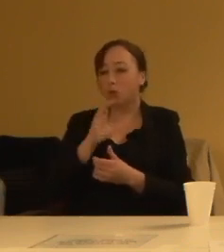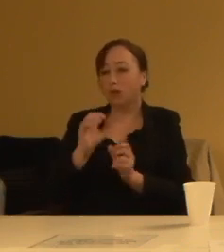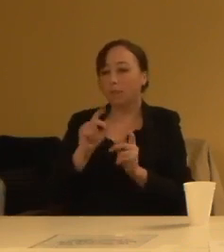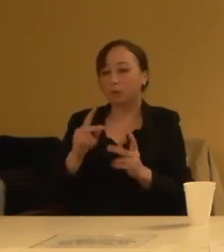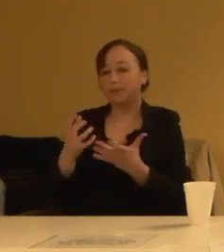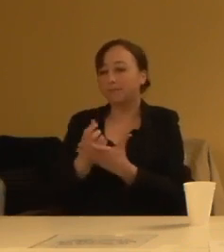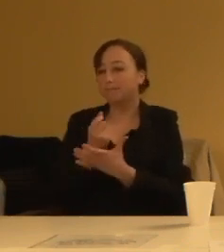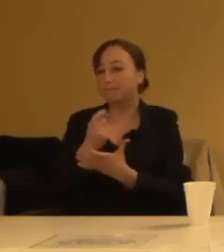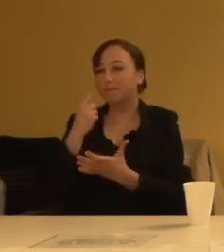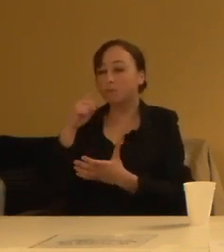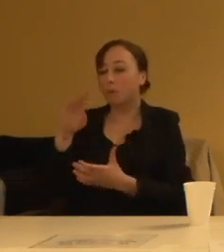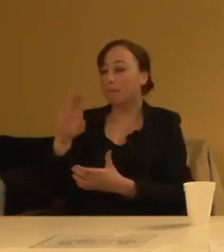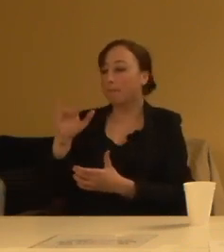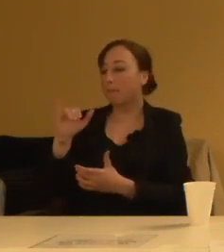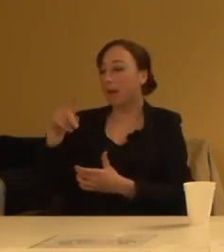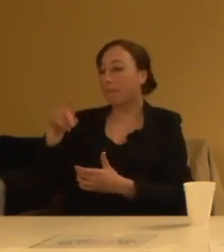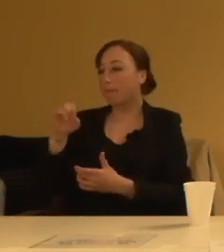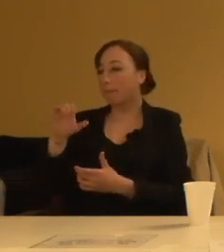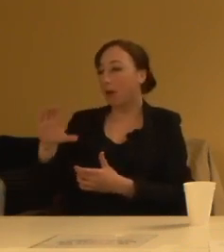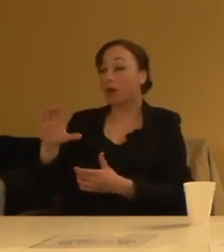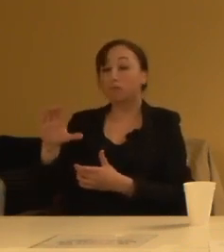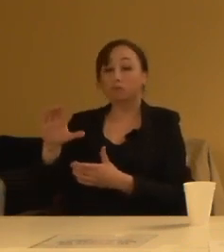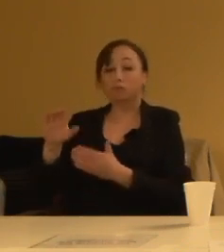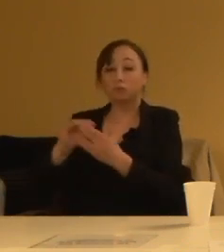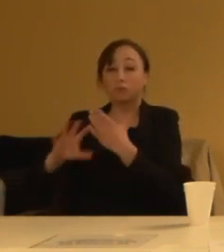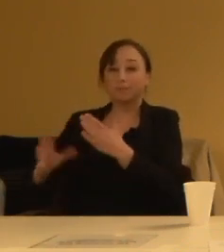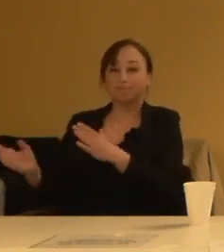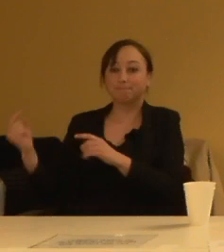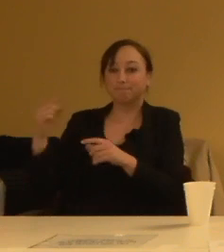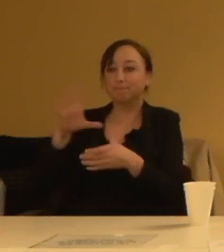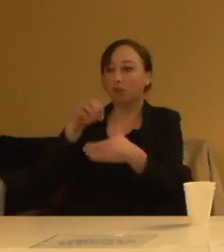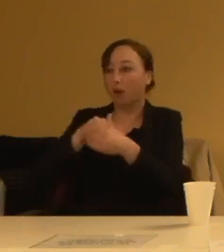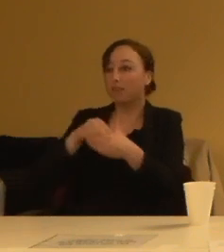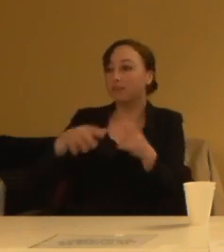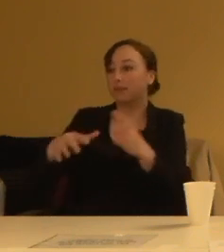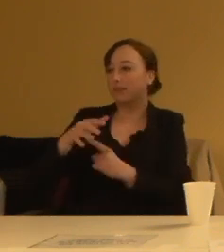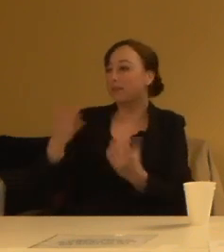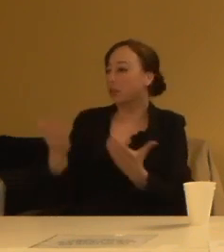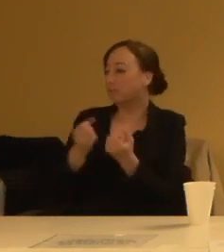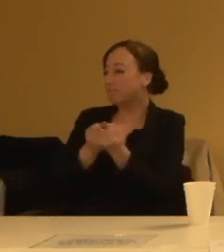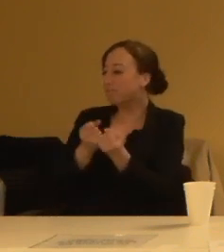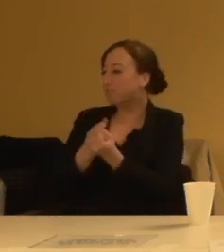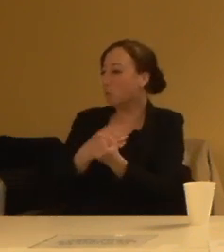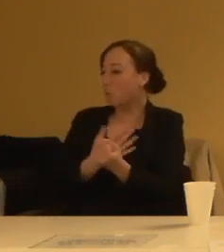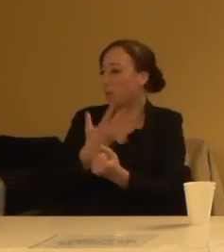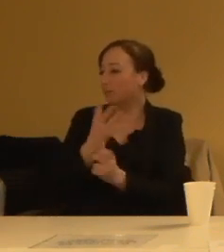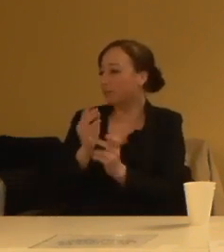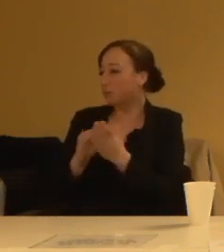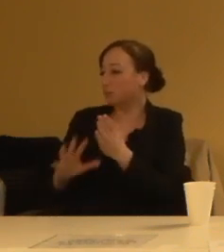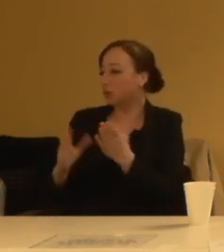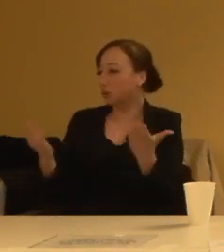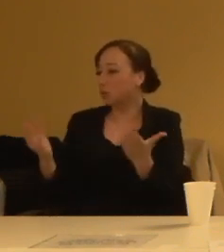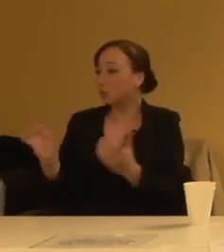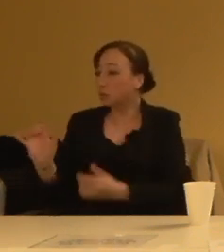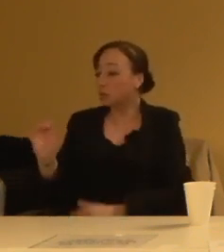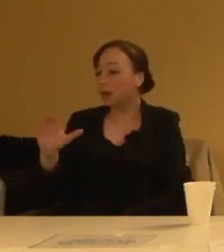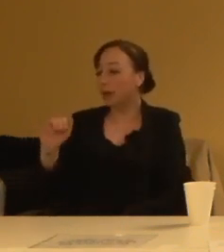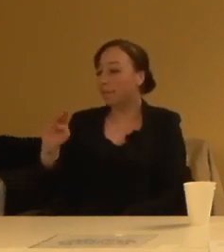students into the space. But I'm also here for like my white students too. Like, you know, Camille came in, Camille does not identify as black,